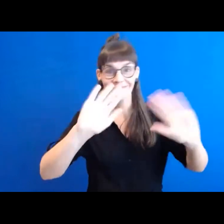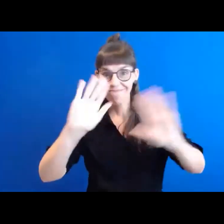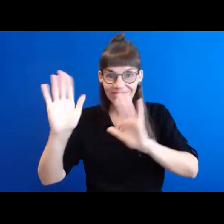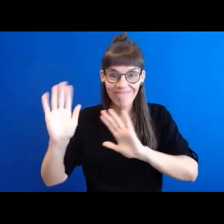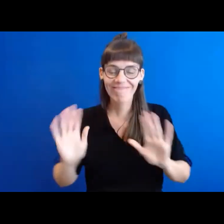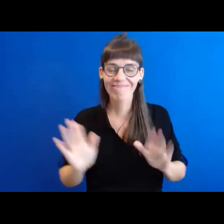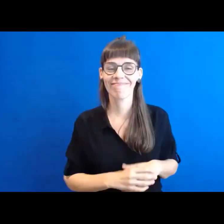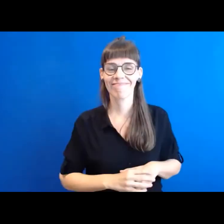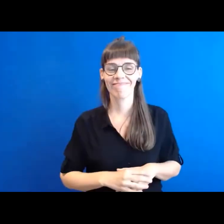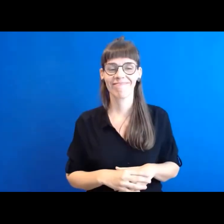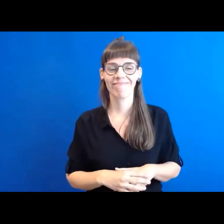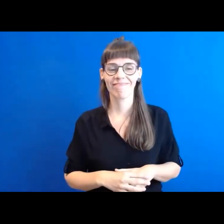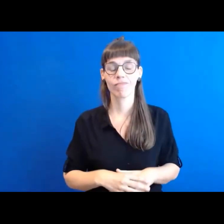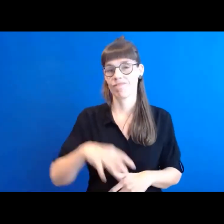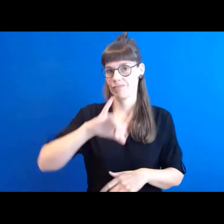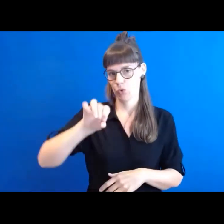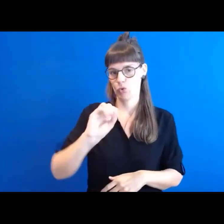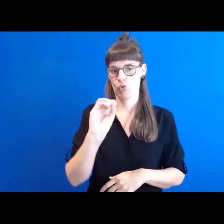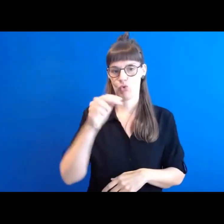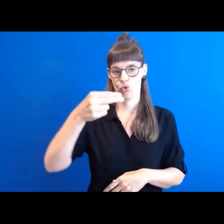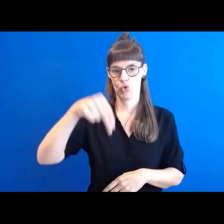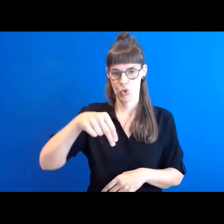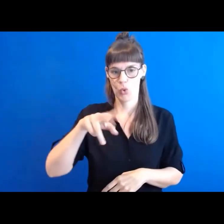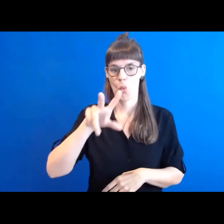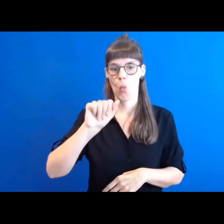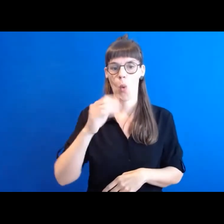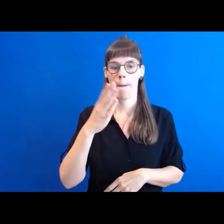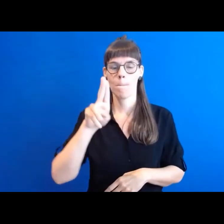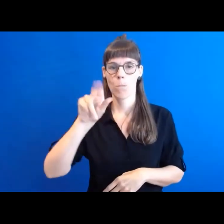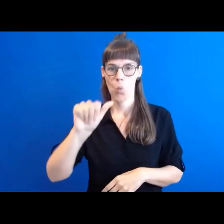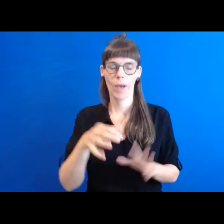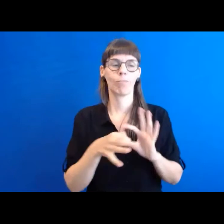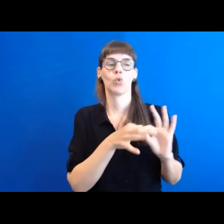. >> JOHN WAMBUA: Thank you a lot.